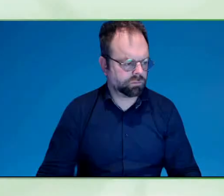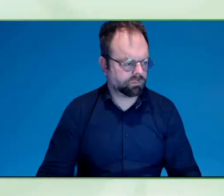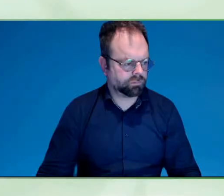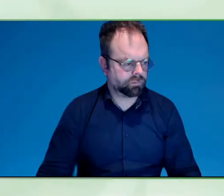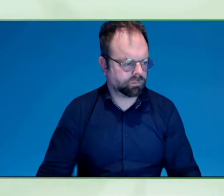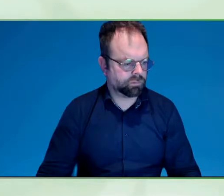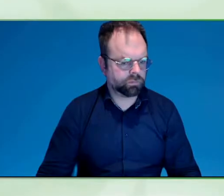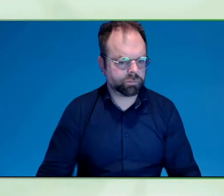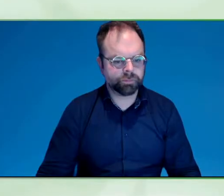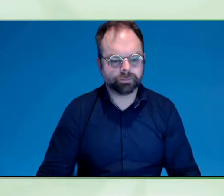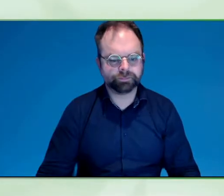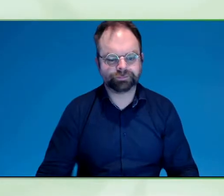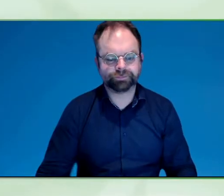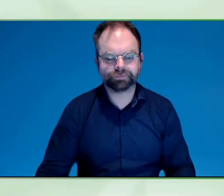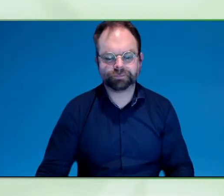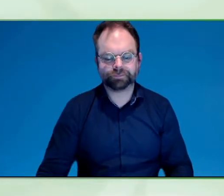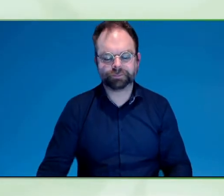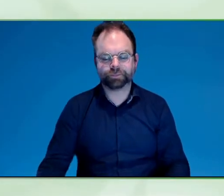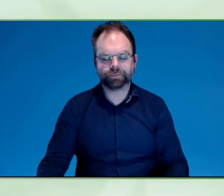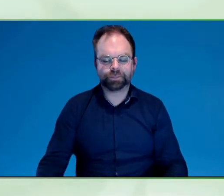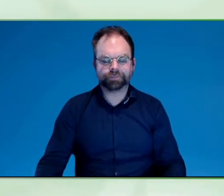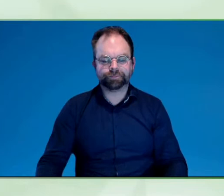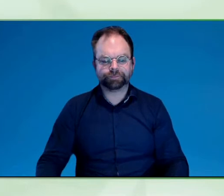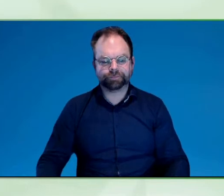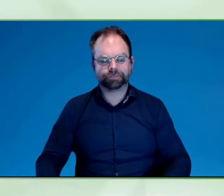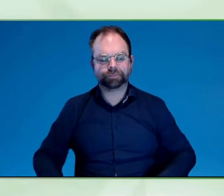Hello, welcome to the Zero Project Conference in Vienna!